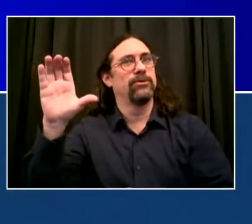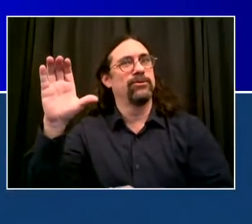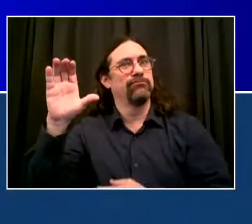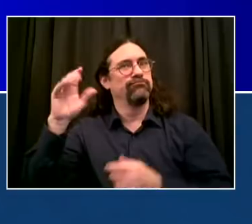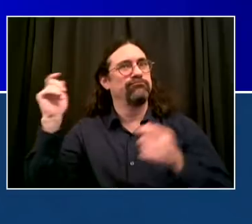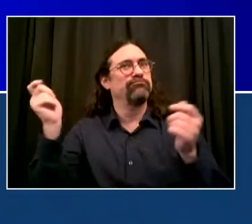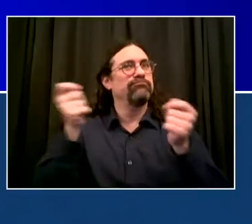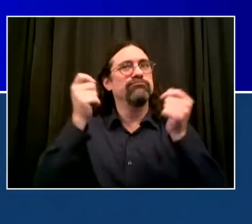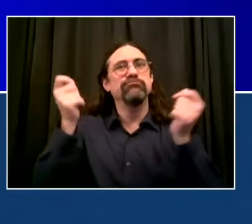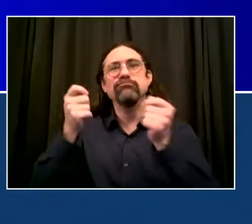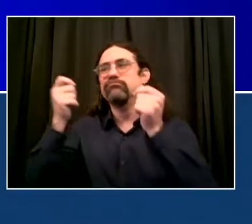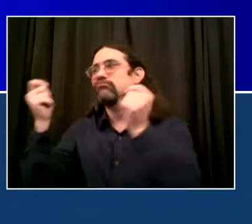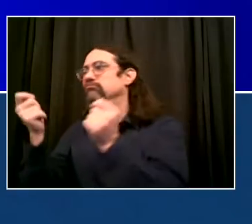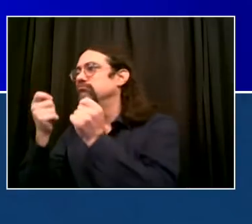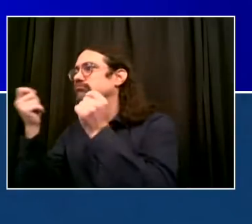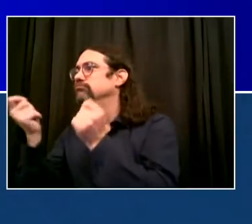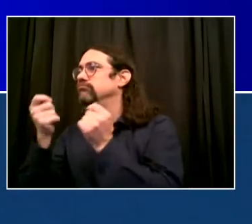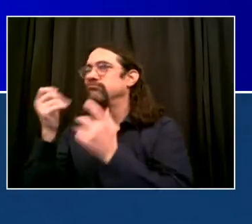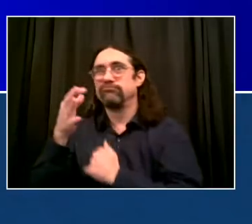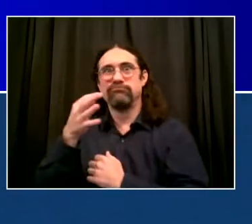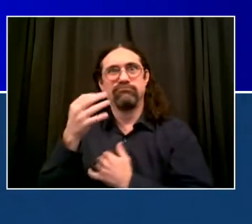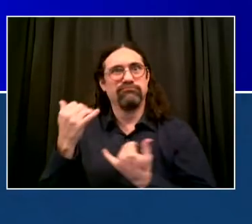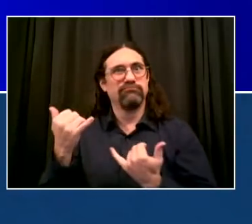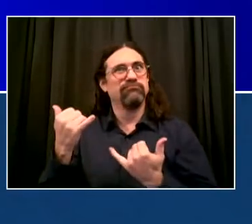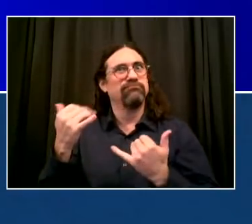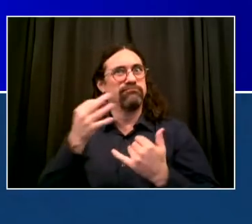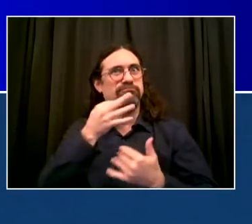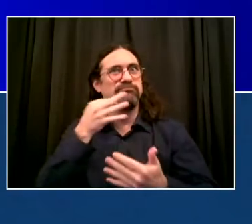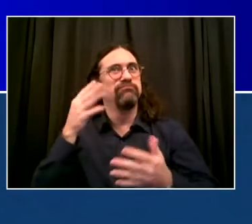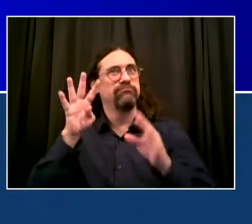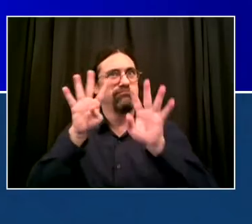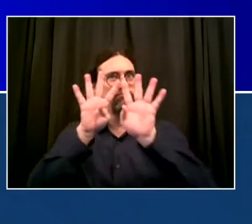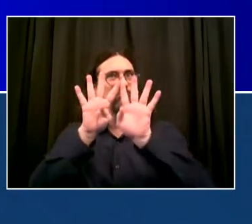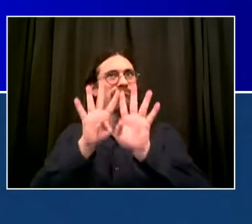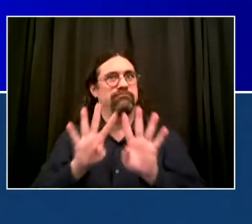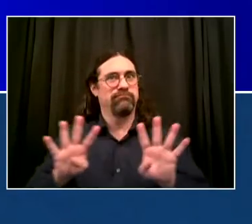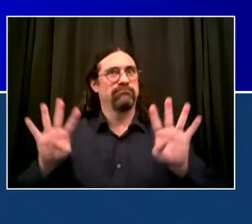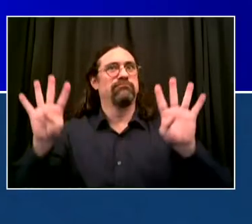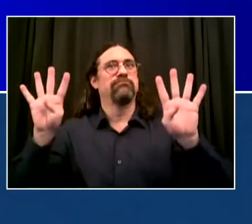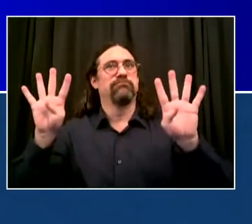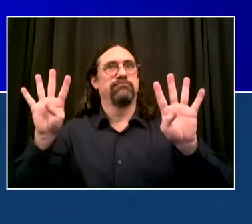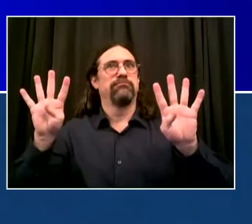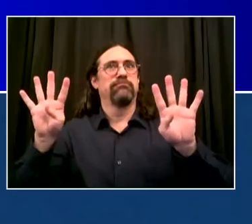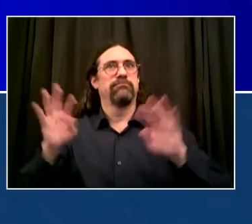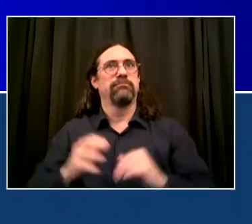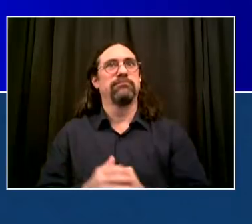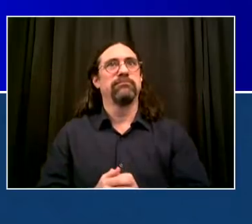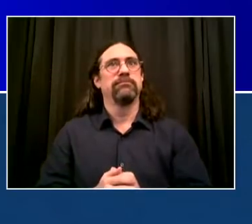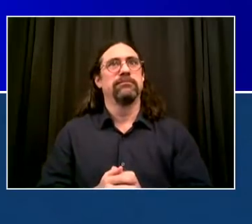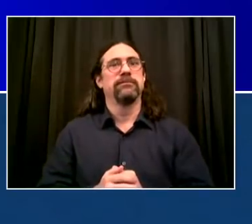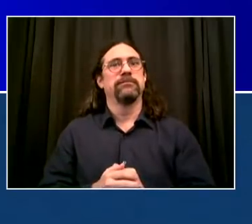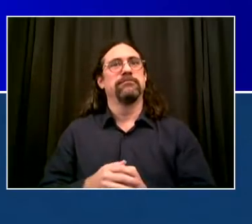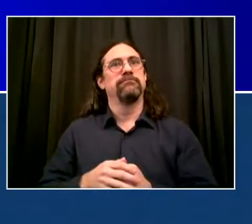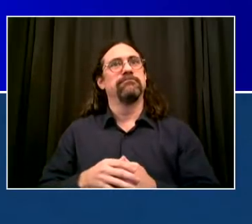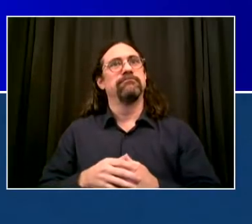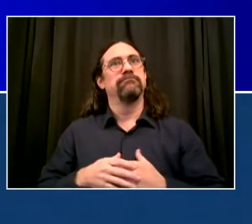TODAY WE PREPARE FOR HANUKKAH AND I WANT TO WISH EVERYONE A VERY